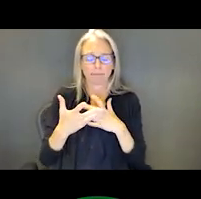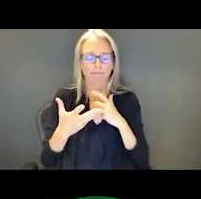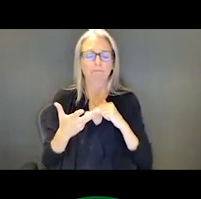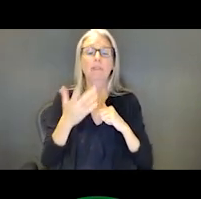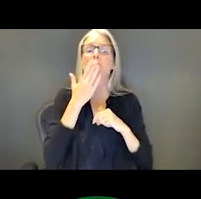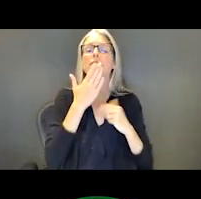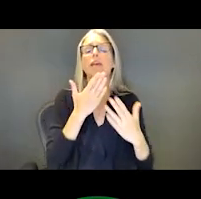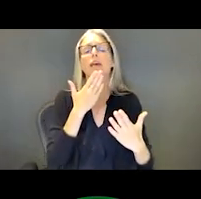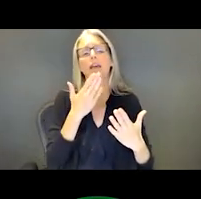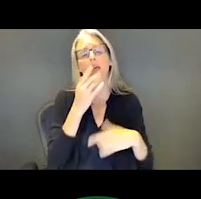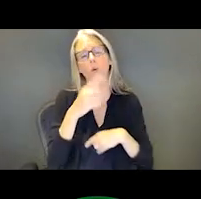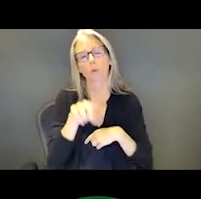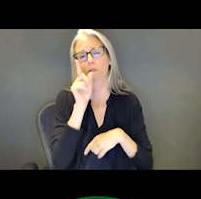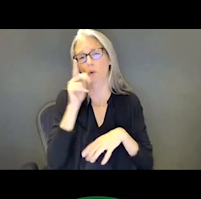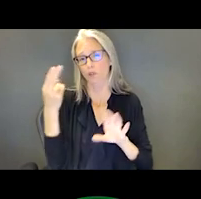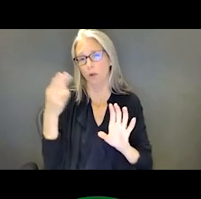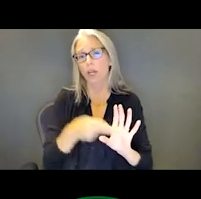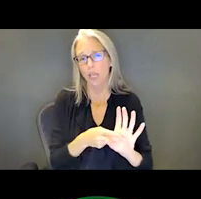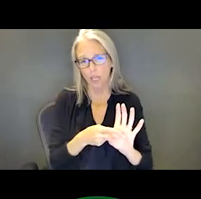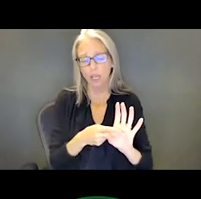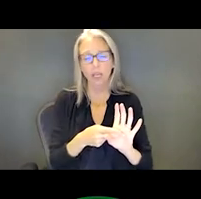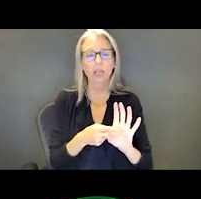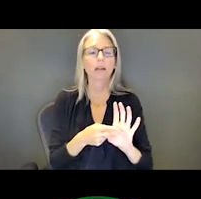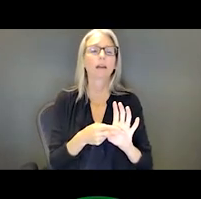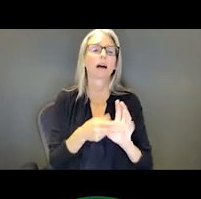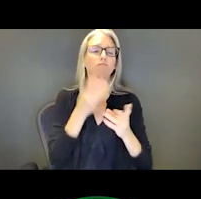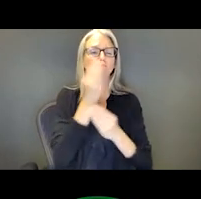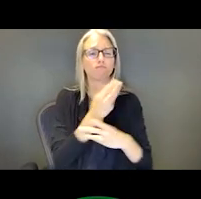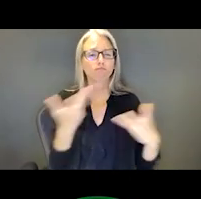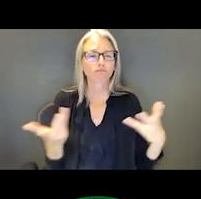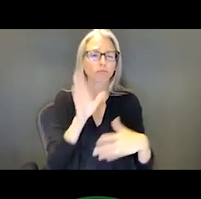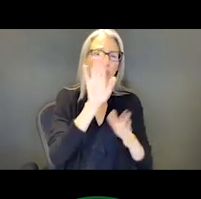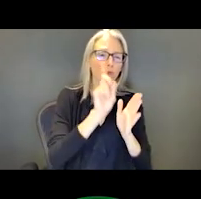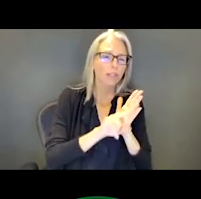It was, it's been really valuable. Thank you.